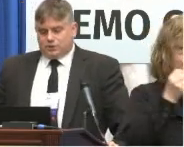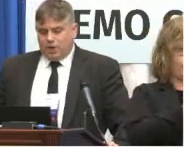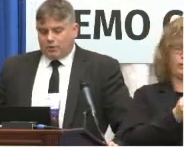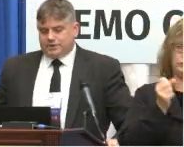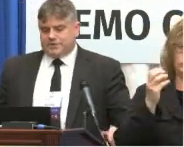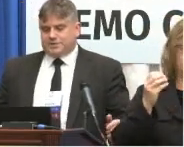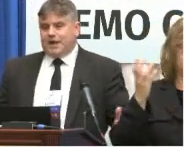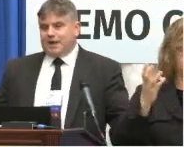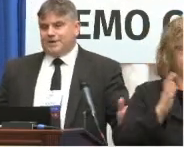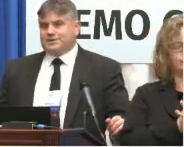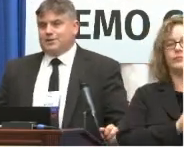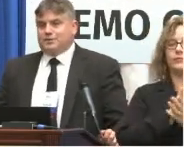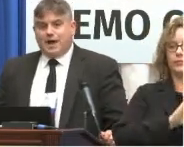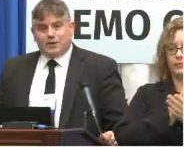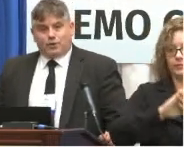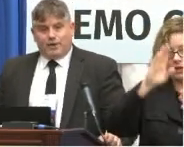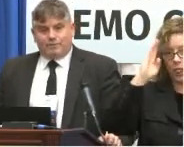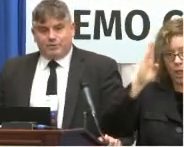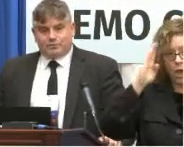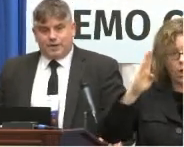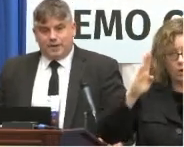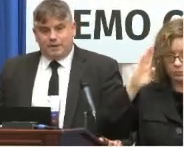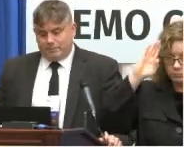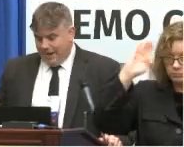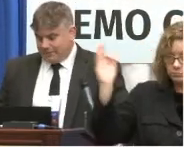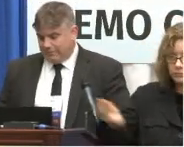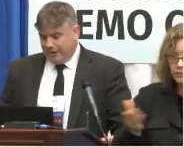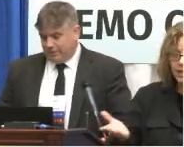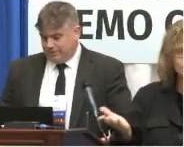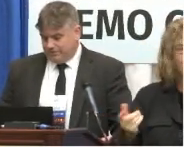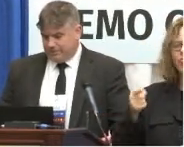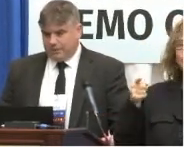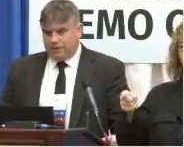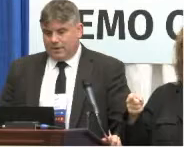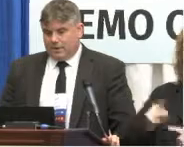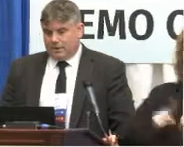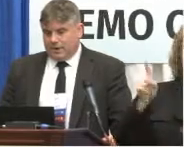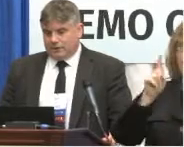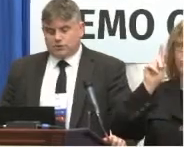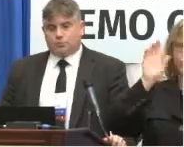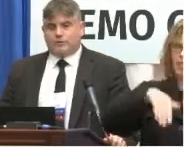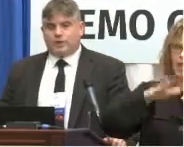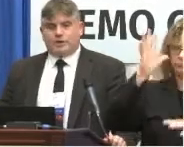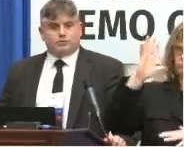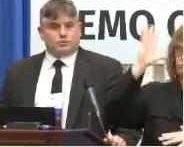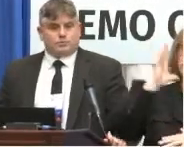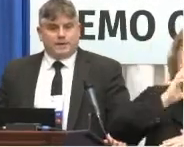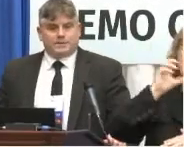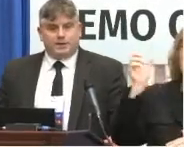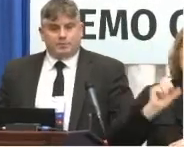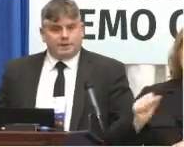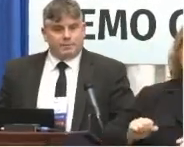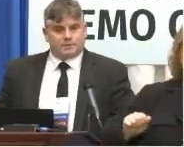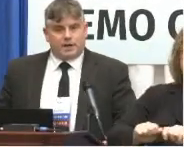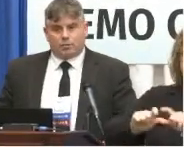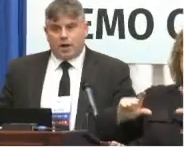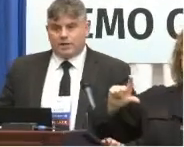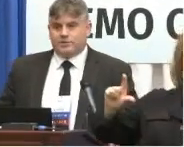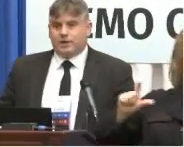So this is, (mumbles) Not Your Grandfather's Magnifier. Just briefly, I will introduce myself. My name is, Ron Dare.